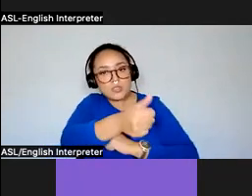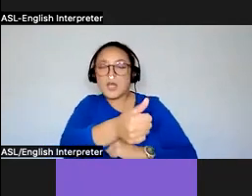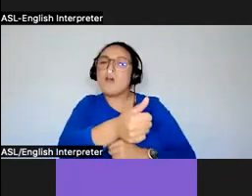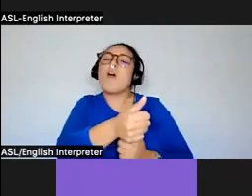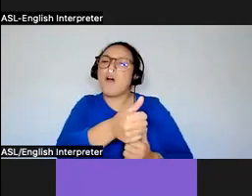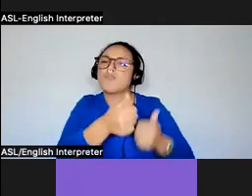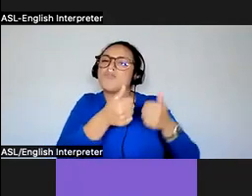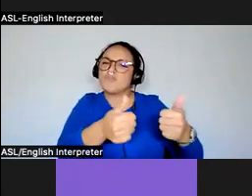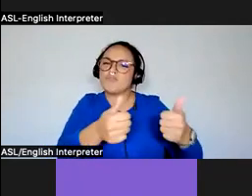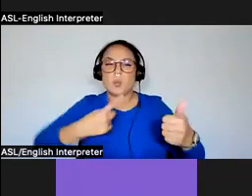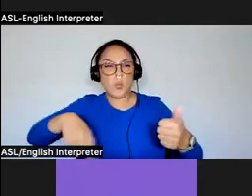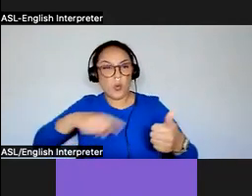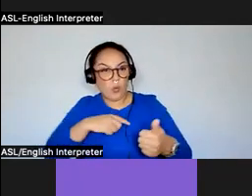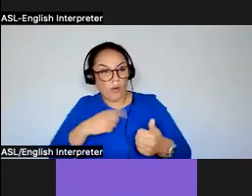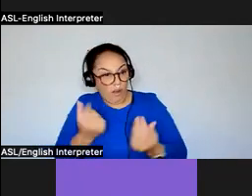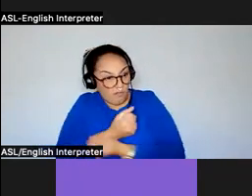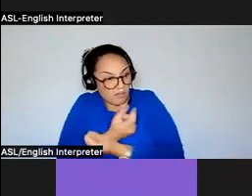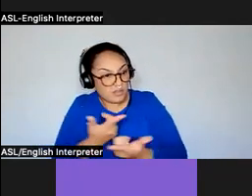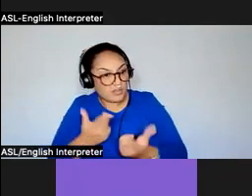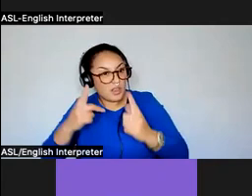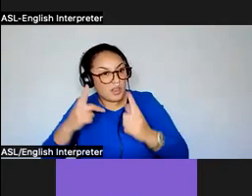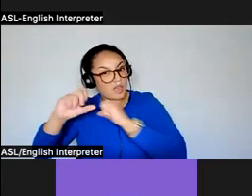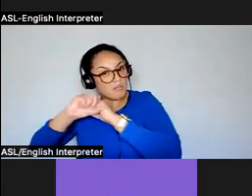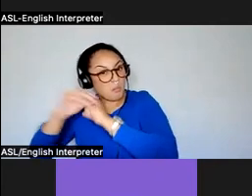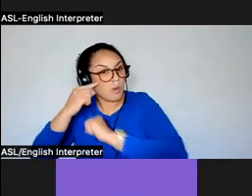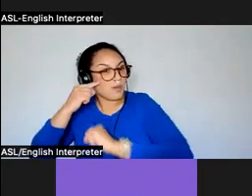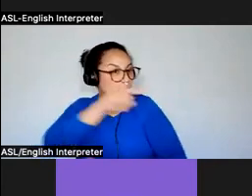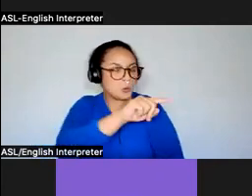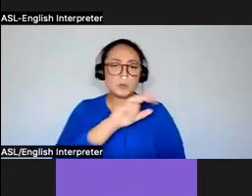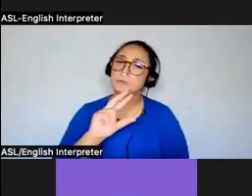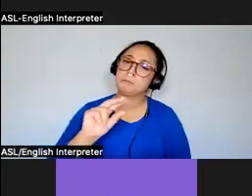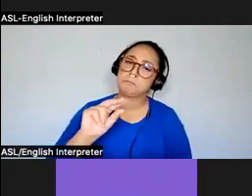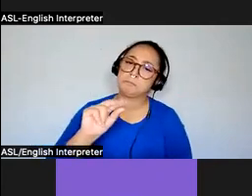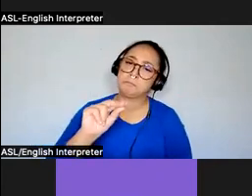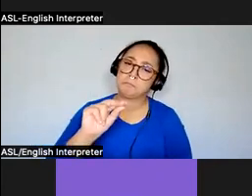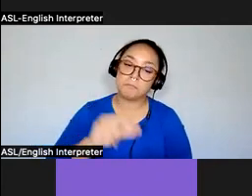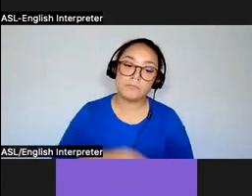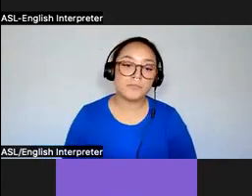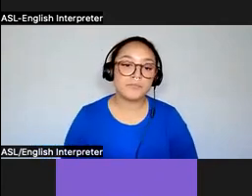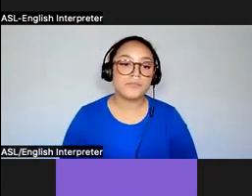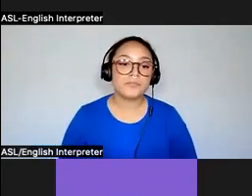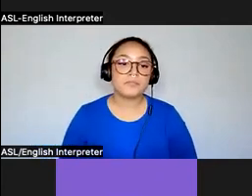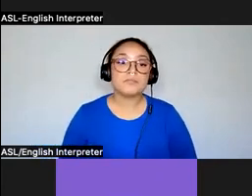Thank you so much. Here's a very quick example of a digital takeover for our season launch event that takes place